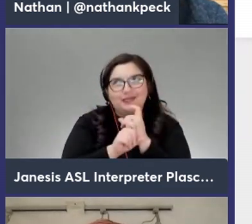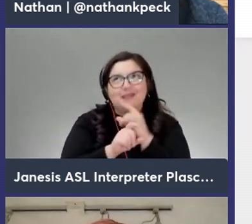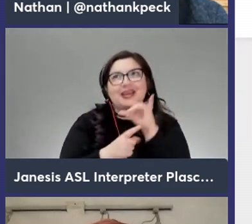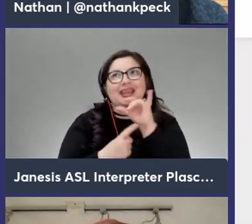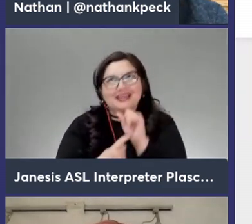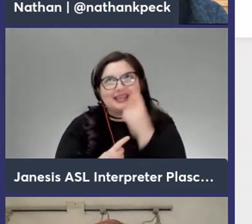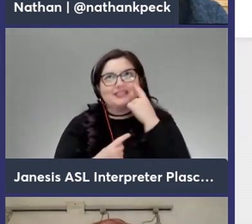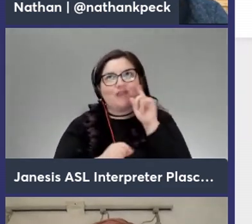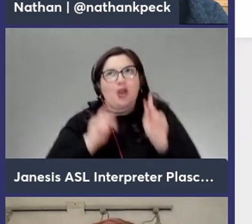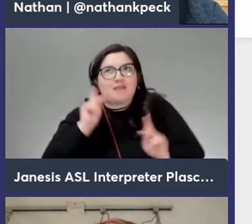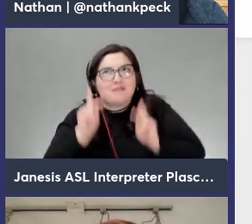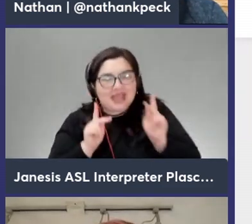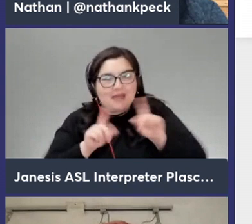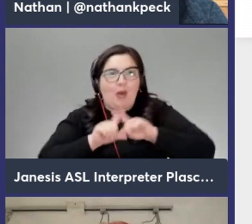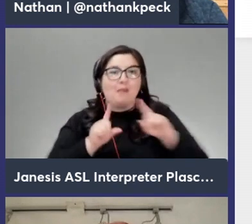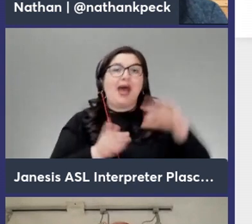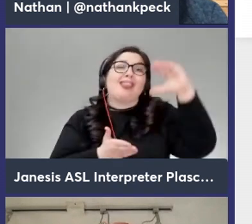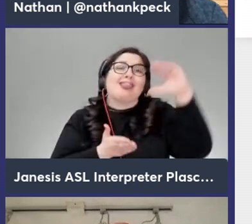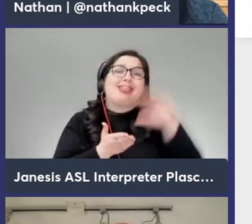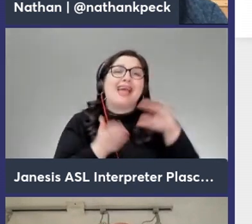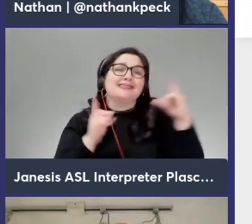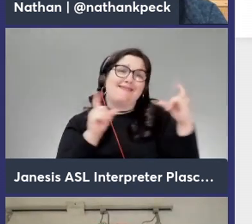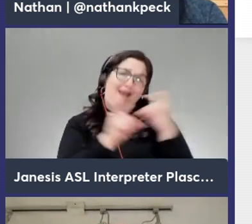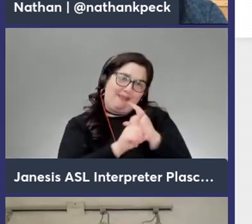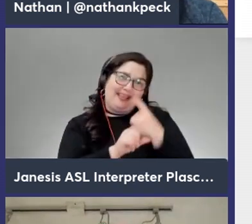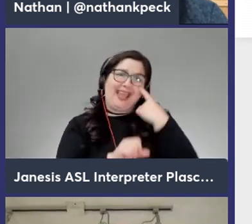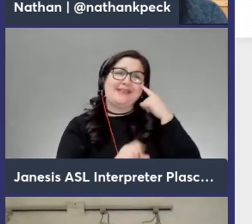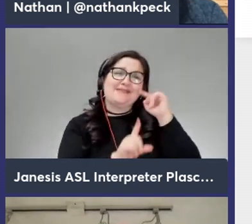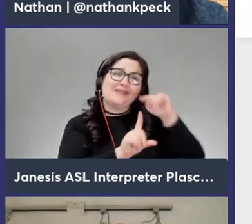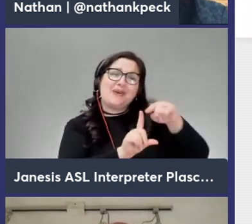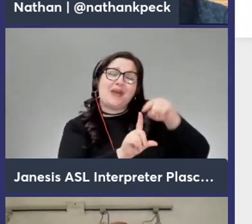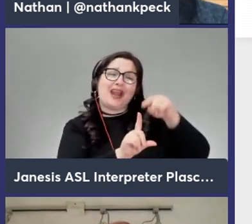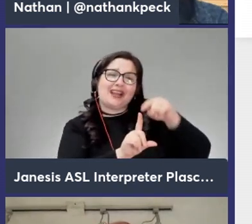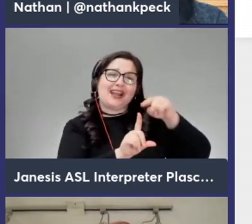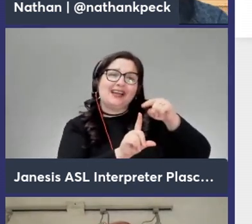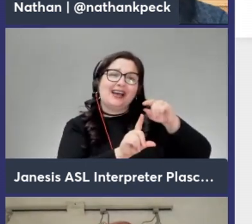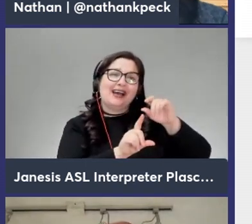but it's less complicated for quantum computers.